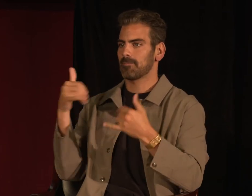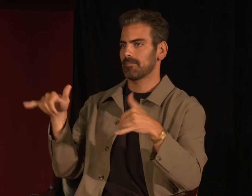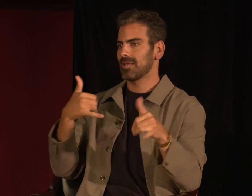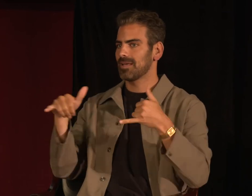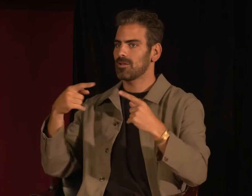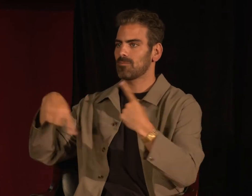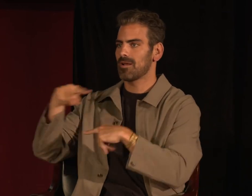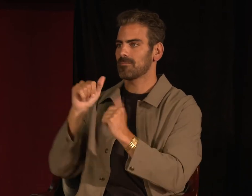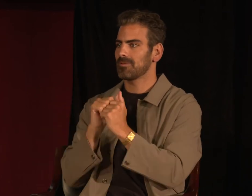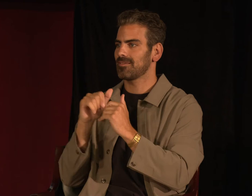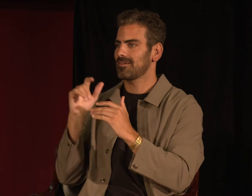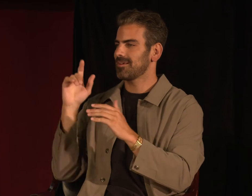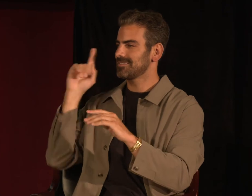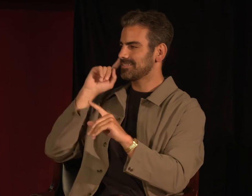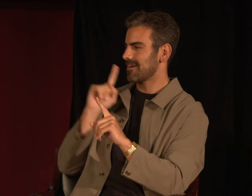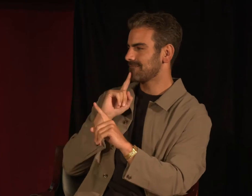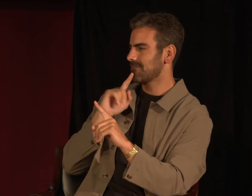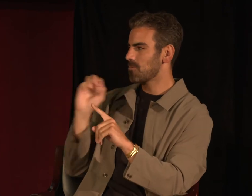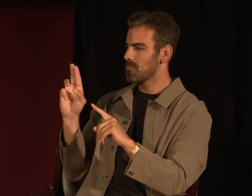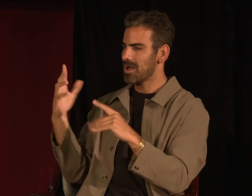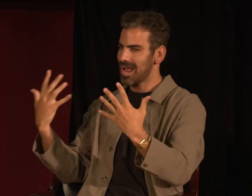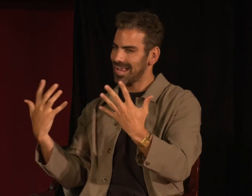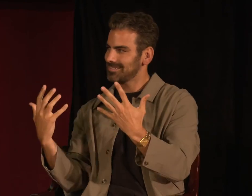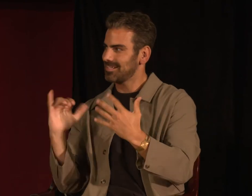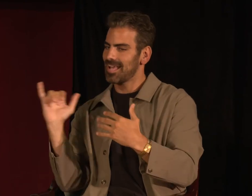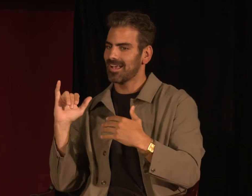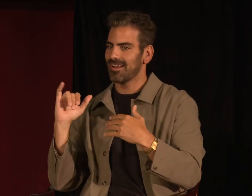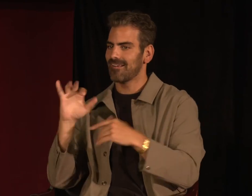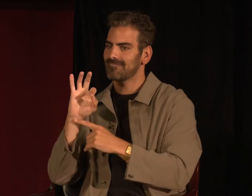I've always really hated playing with, you know, sort of like the